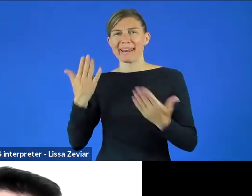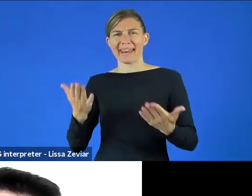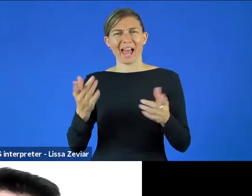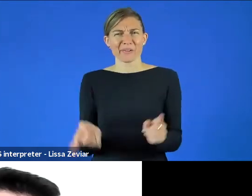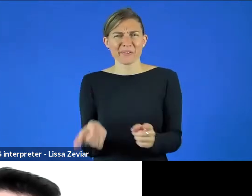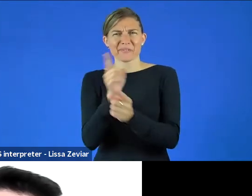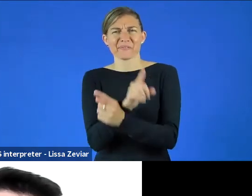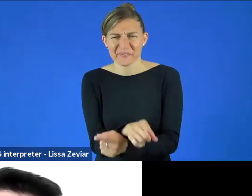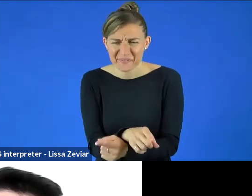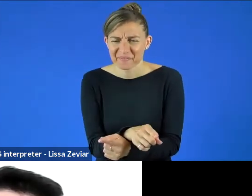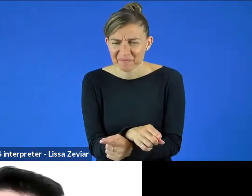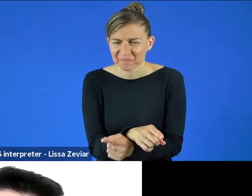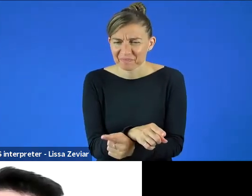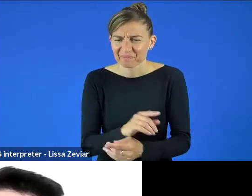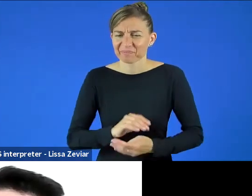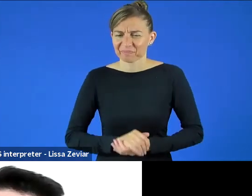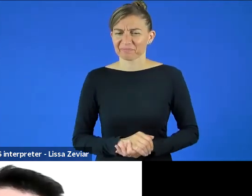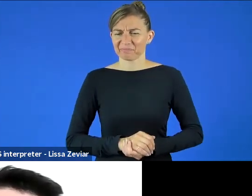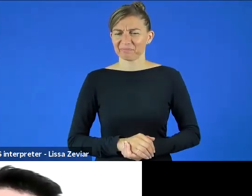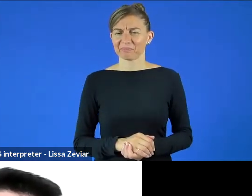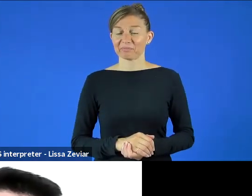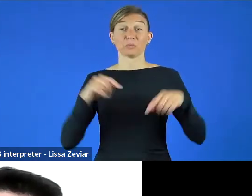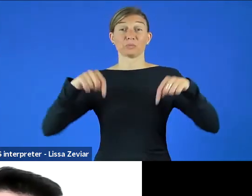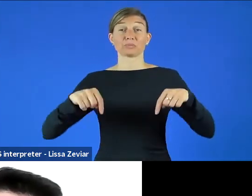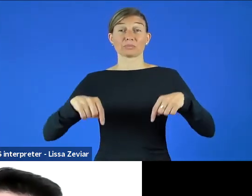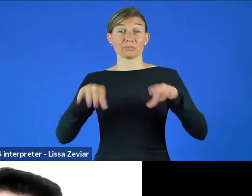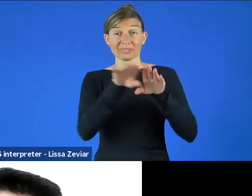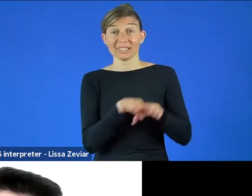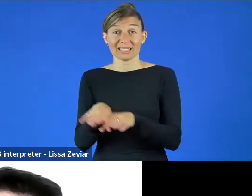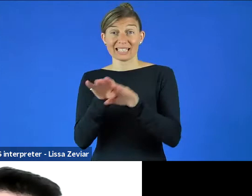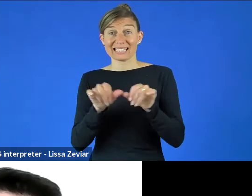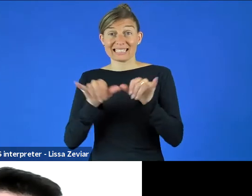and is the standardisation system in the EU agile enough